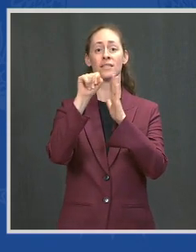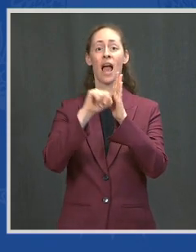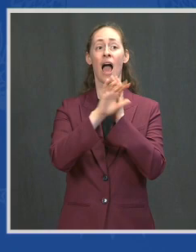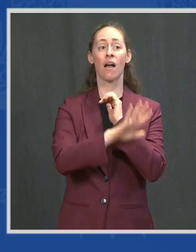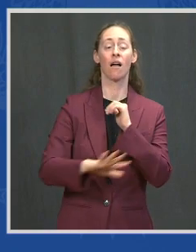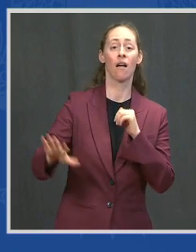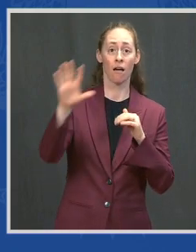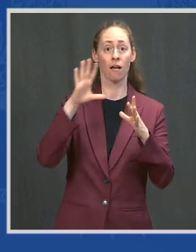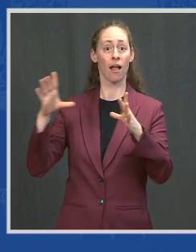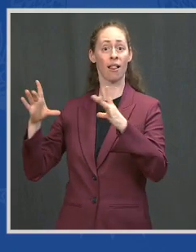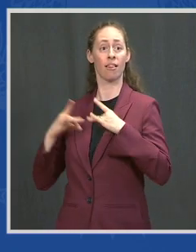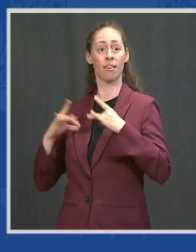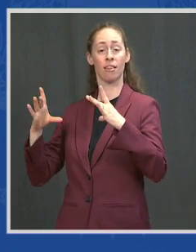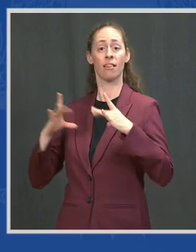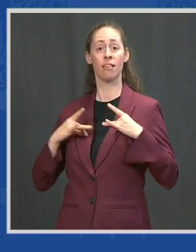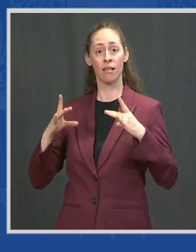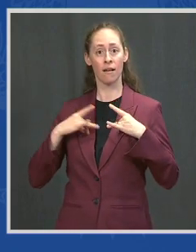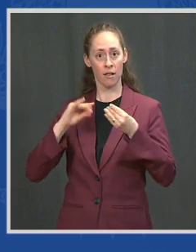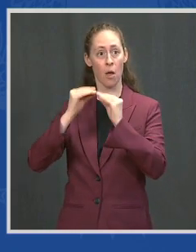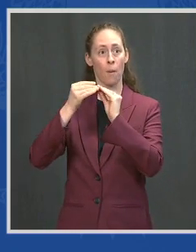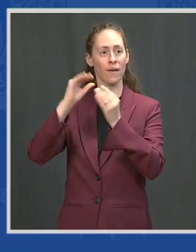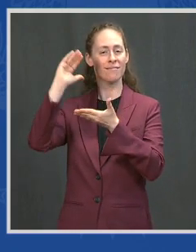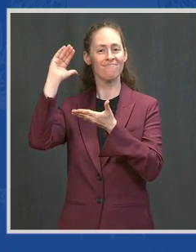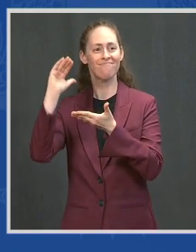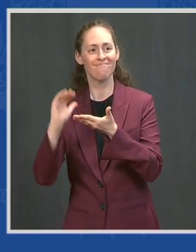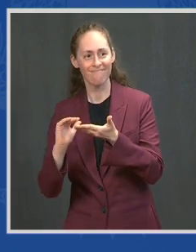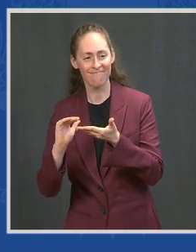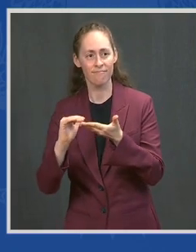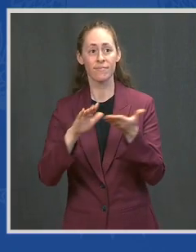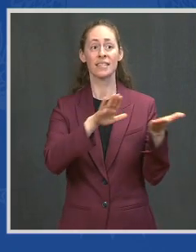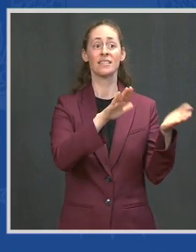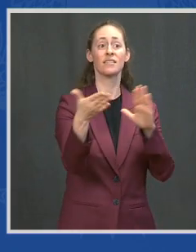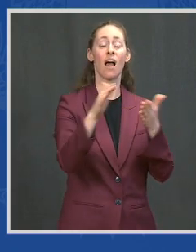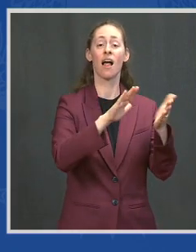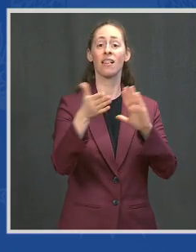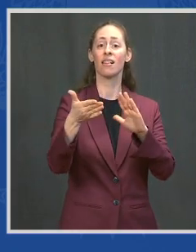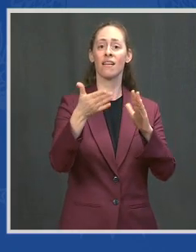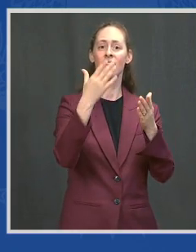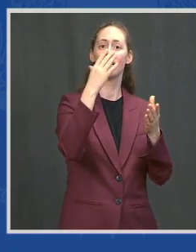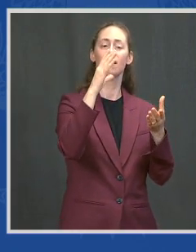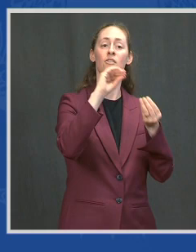down over 80 percent among seniors, which includes the drop among Hispanics of 80 percent